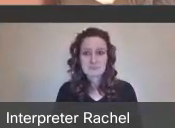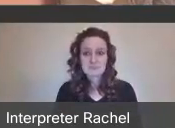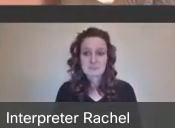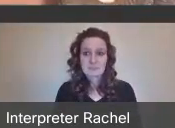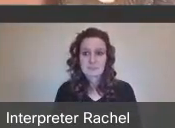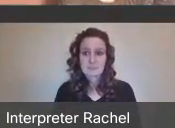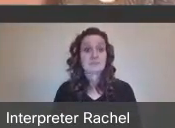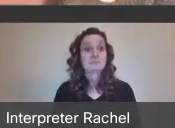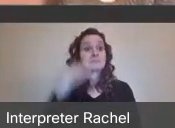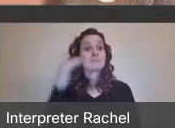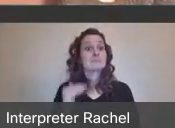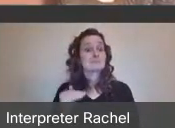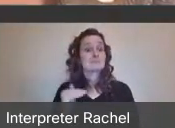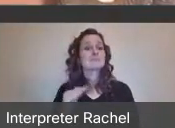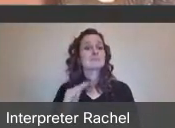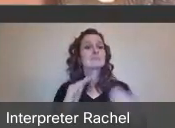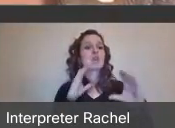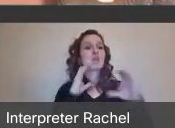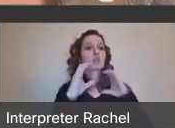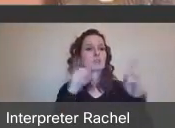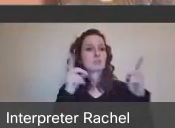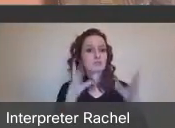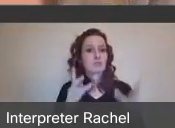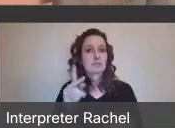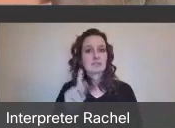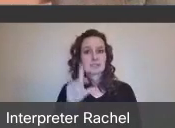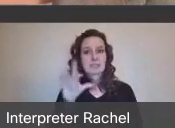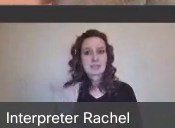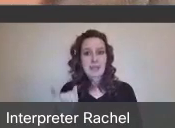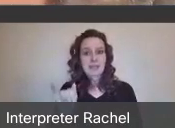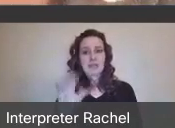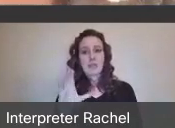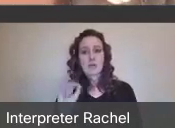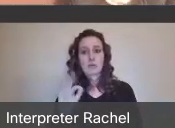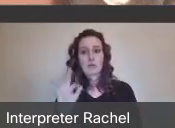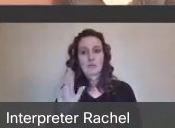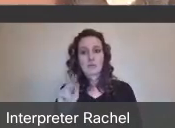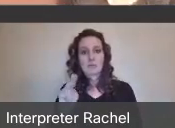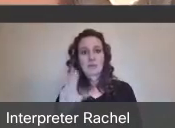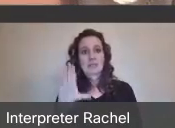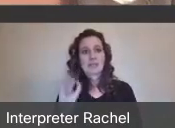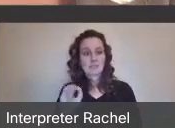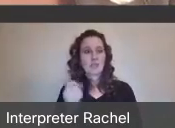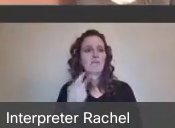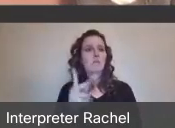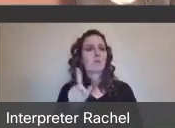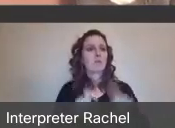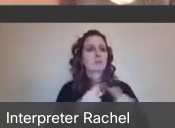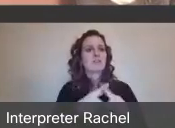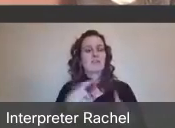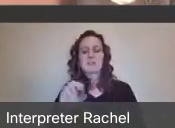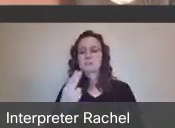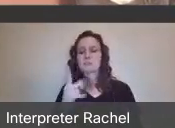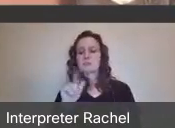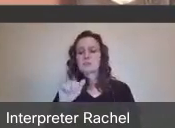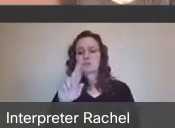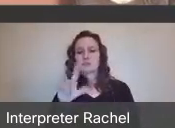[Staff] Next we'll go to our Communications Director, Kelly Cofrancisco, with a few questions from Charley Rekstis from the Delaware Valley Journal.